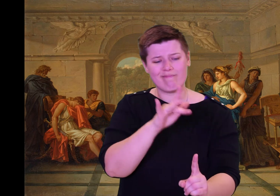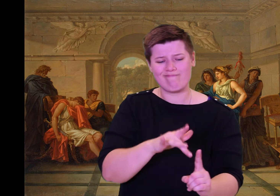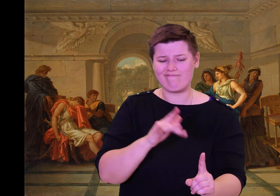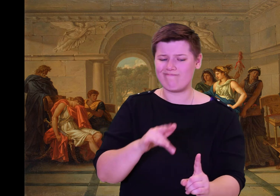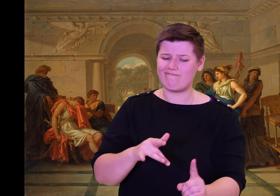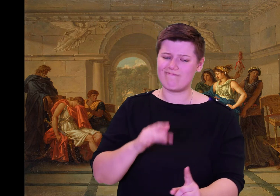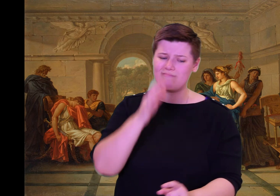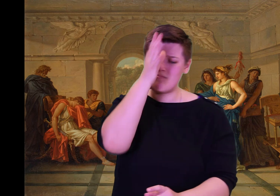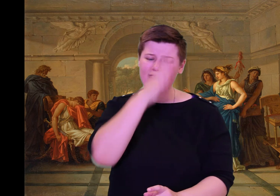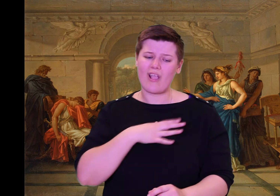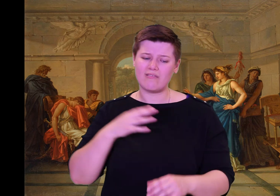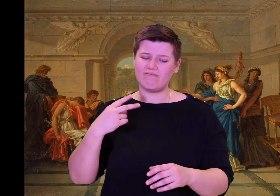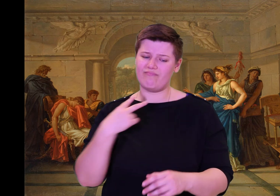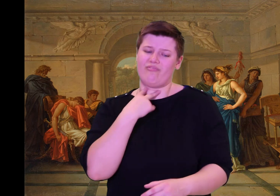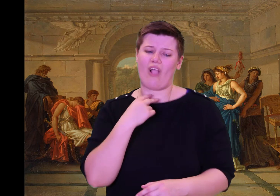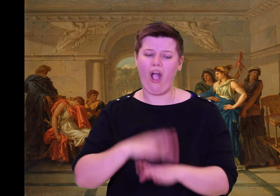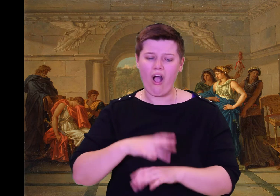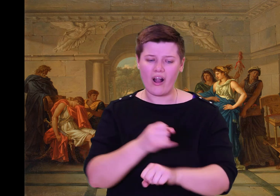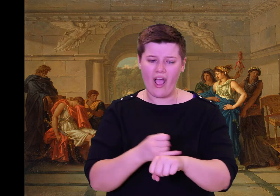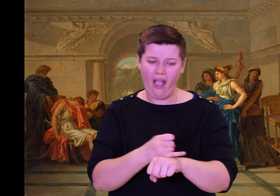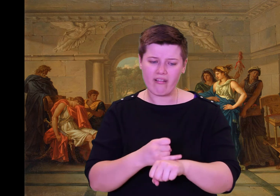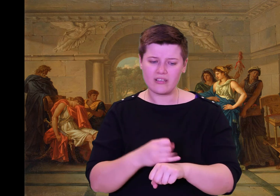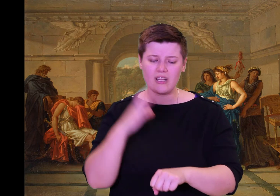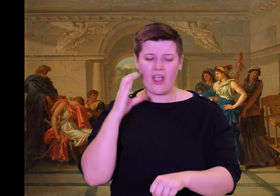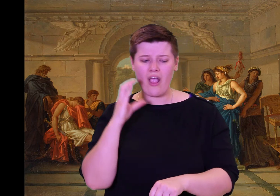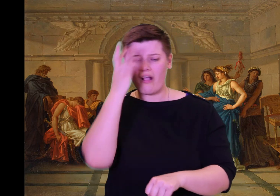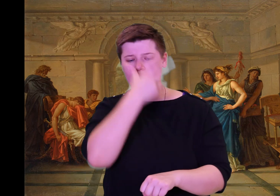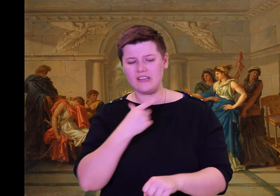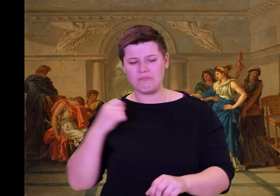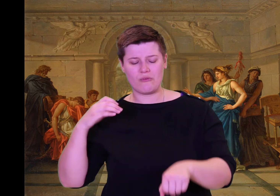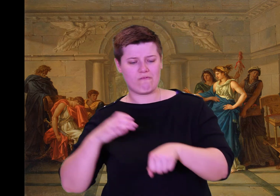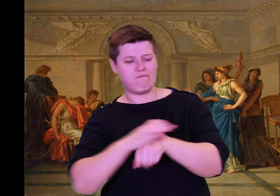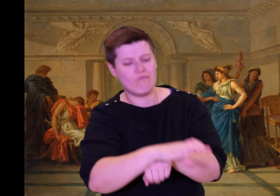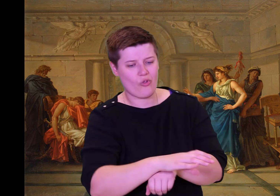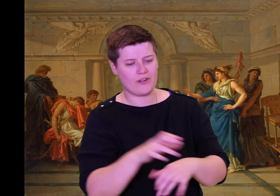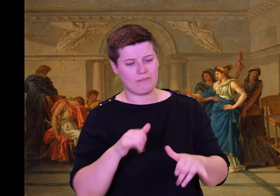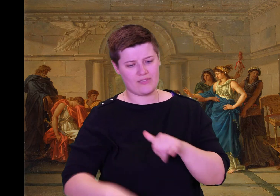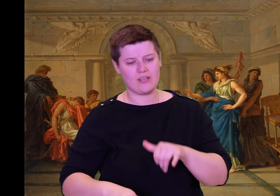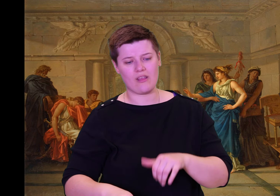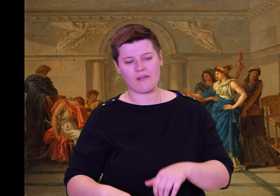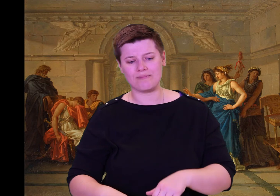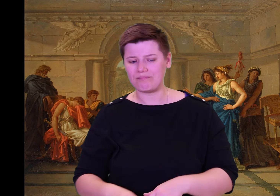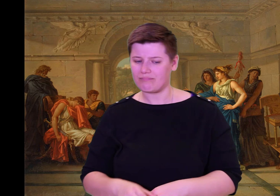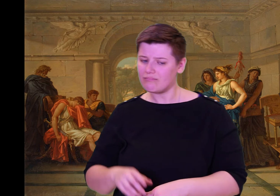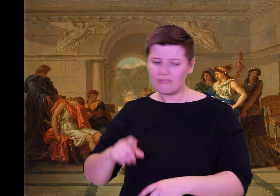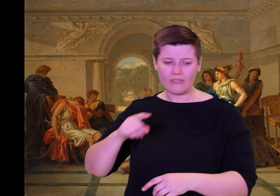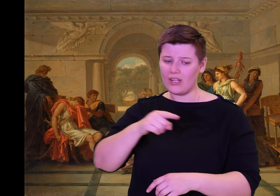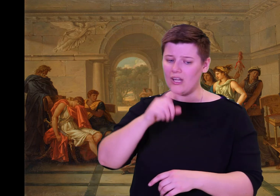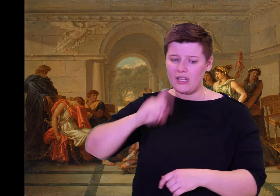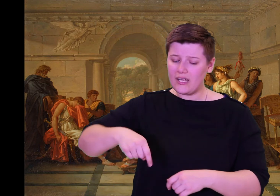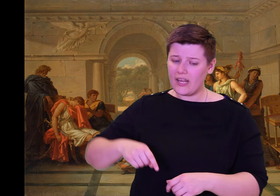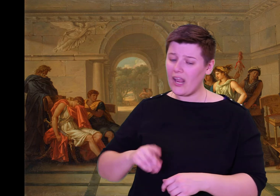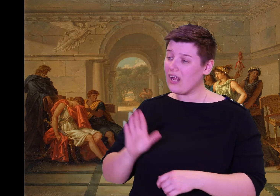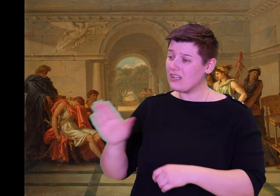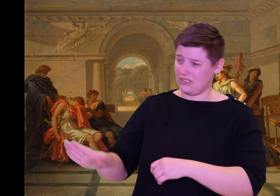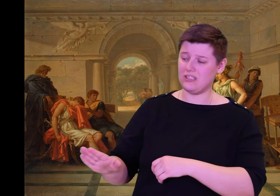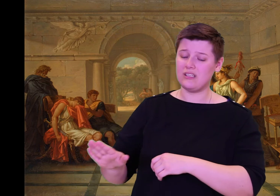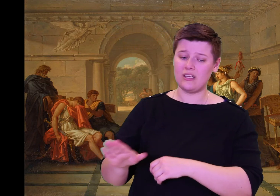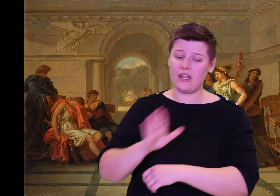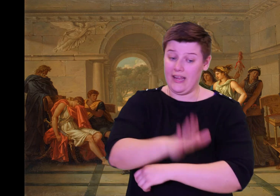your skill: ensure Telemachus comes safely home, and that the suitors fail and sail away."